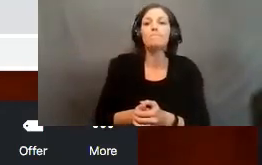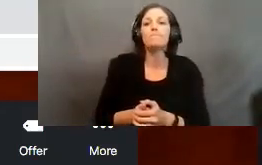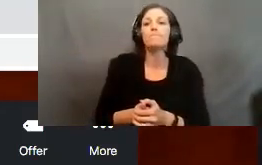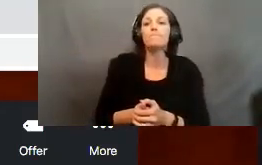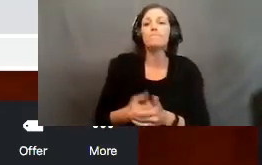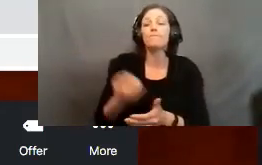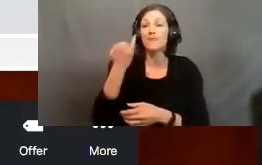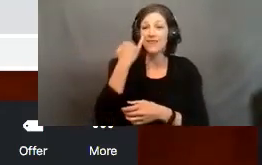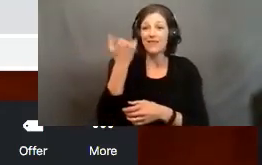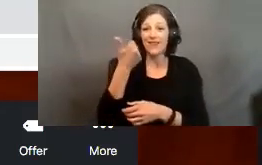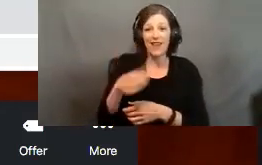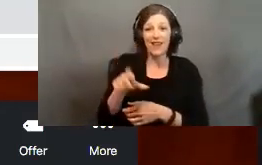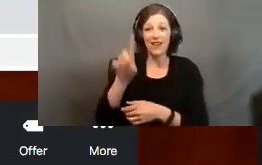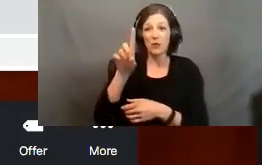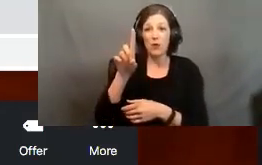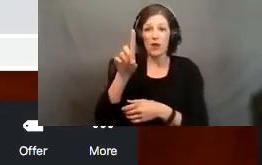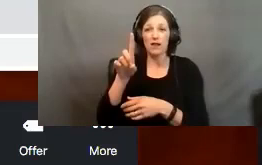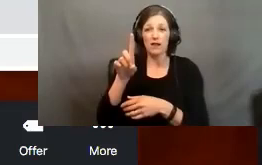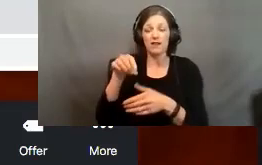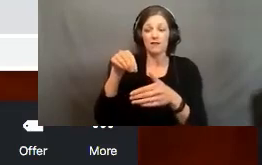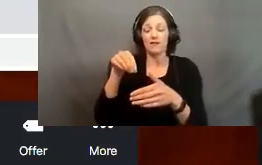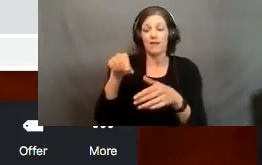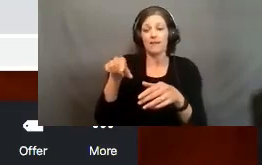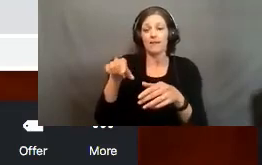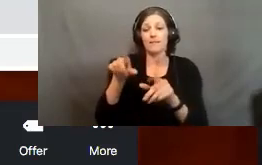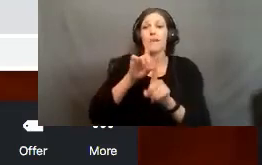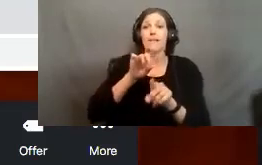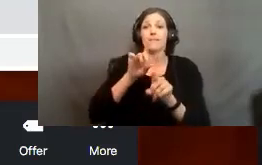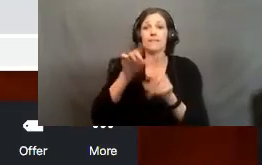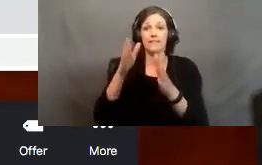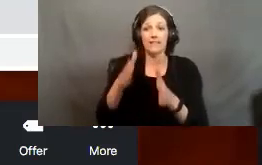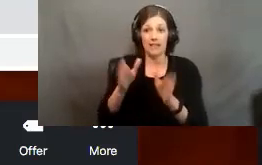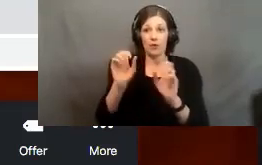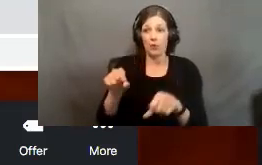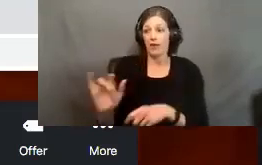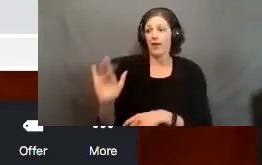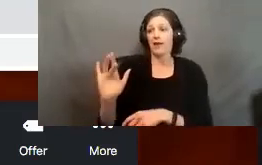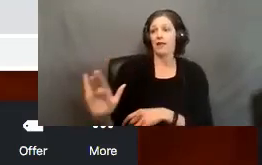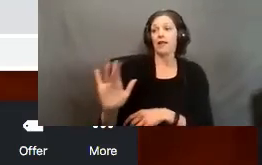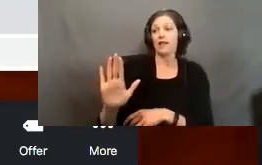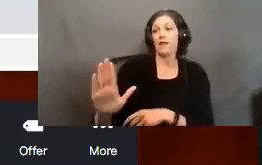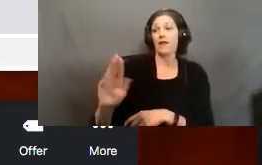in the attendee role we can click on their microphone and camera icon